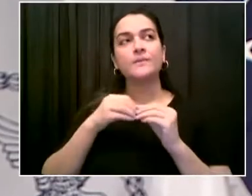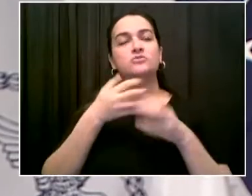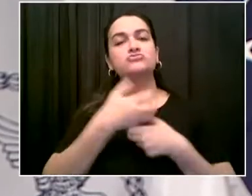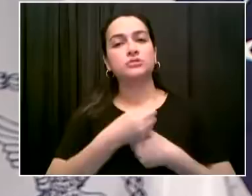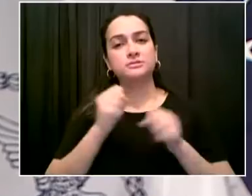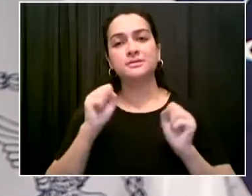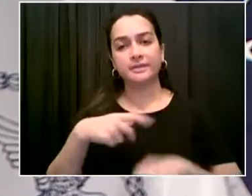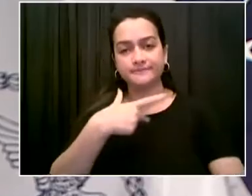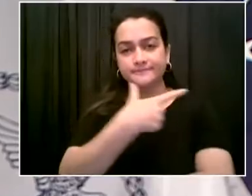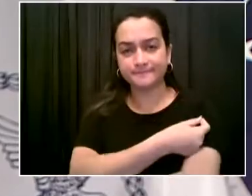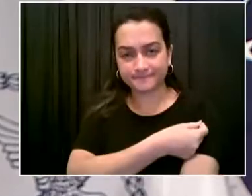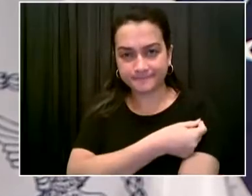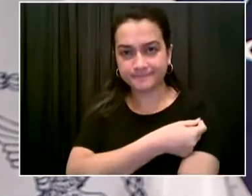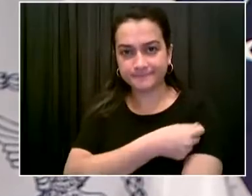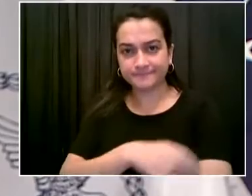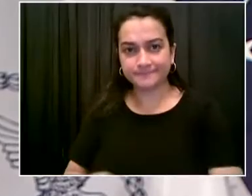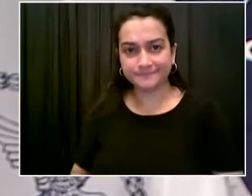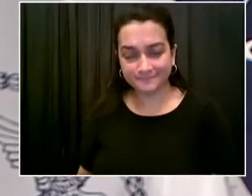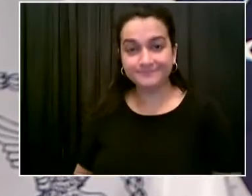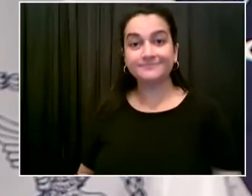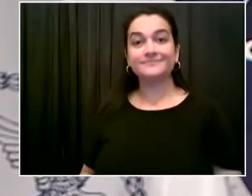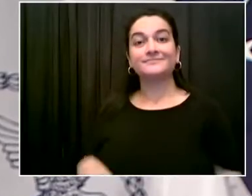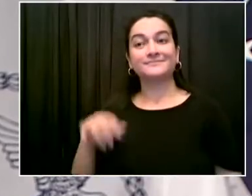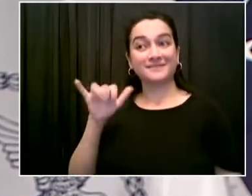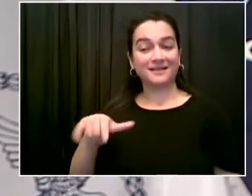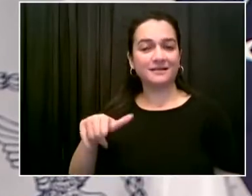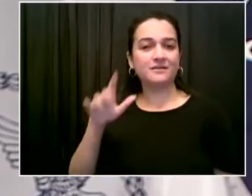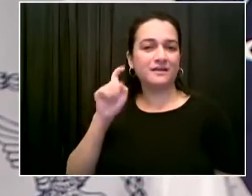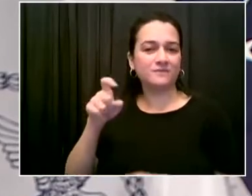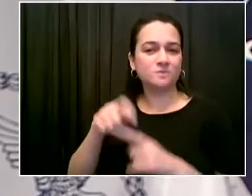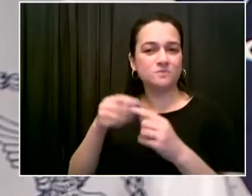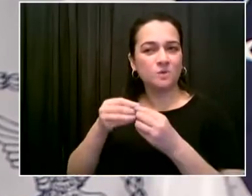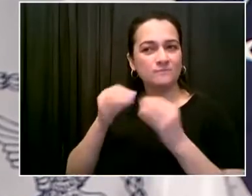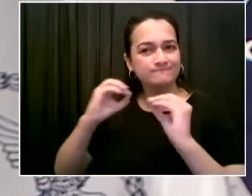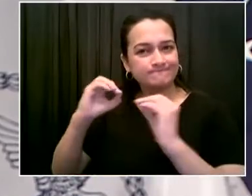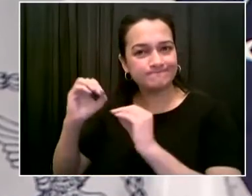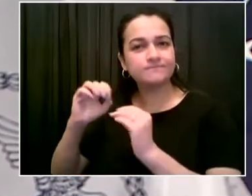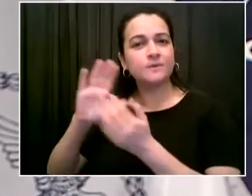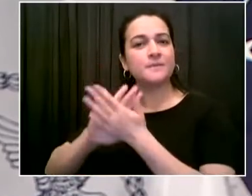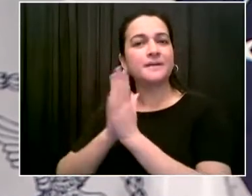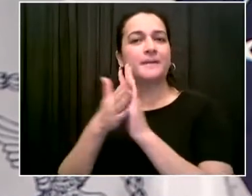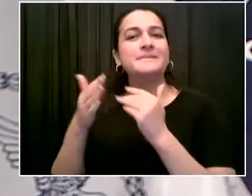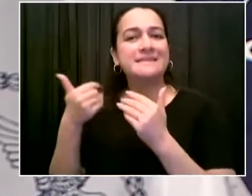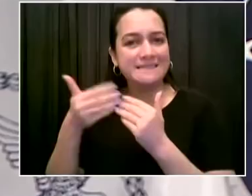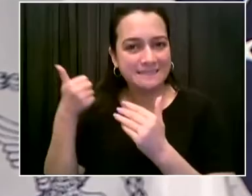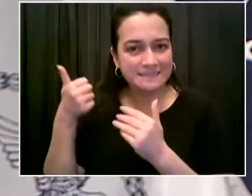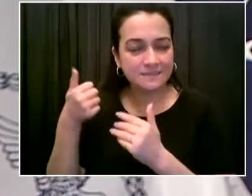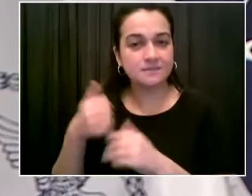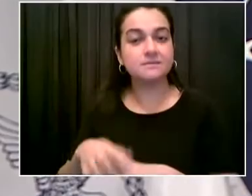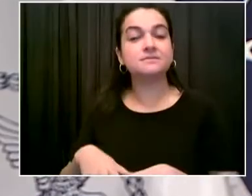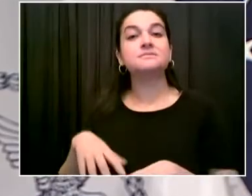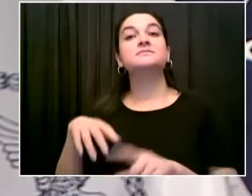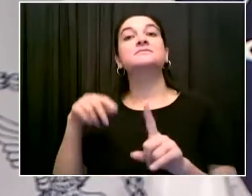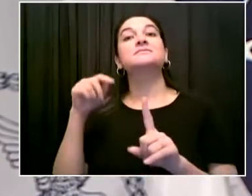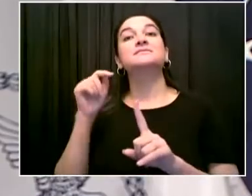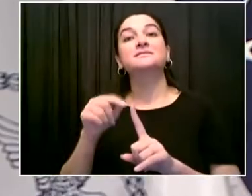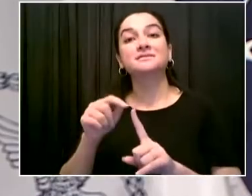IS CONVENIENCE, ANSWERING QUESTIONS, GETTING PEOPLE AT THE RIGHT MOMENT WHEN THEY